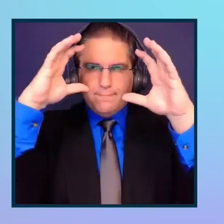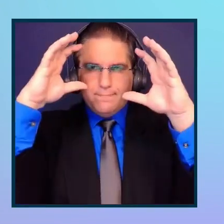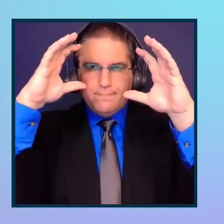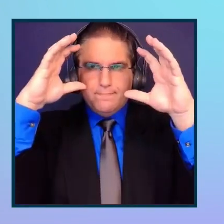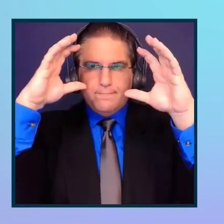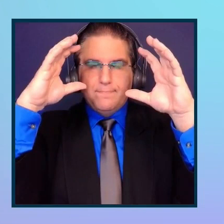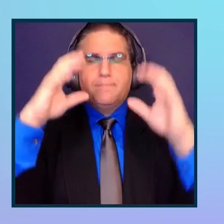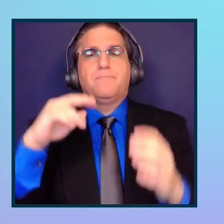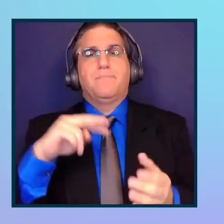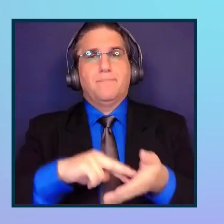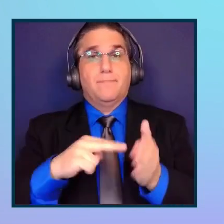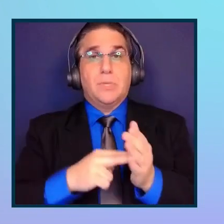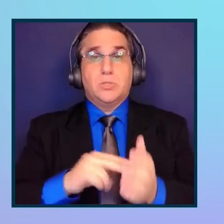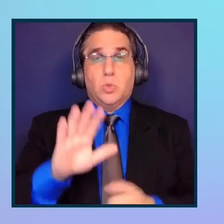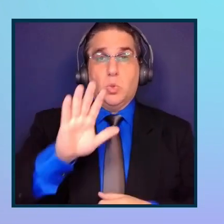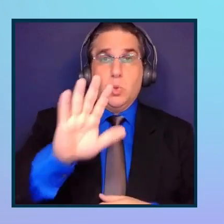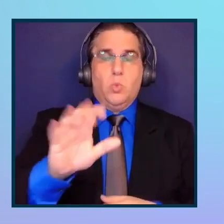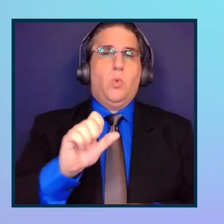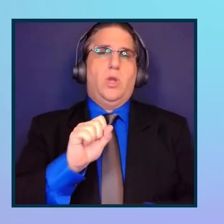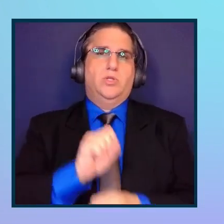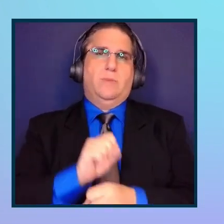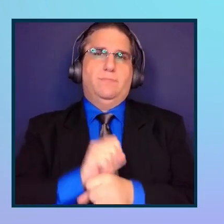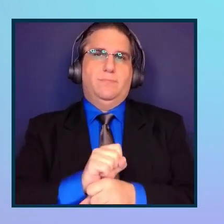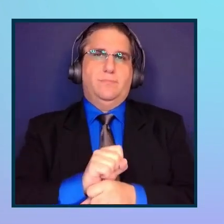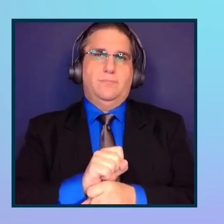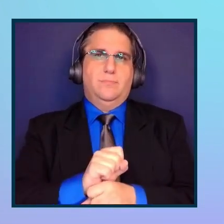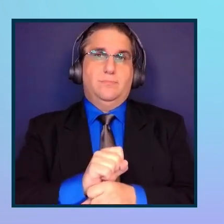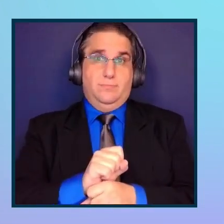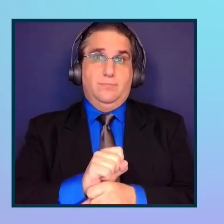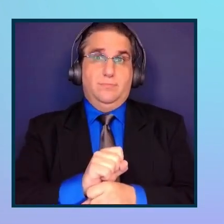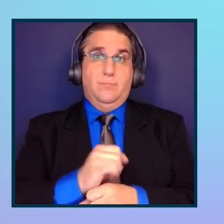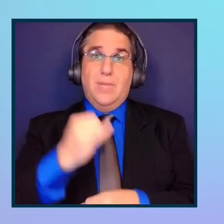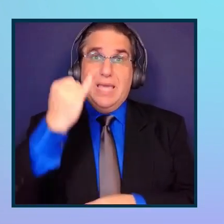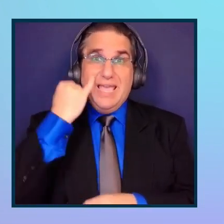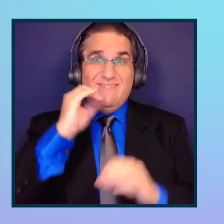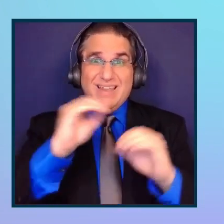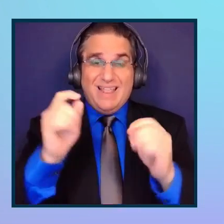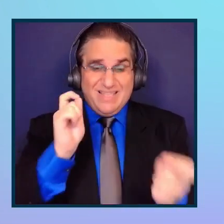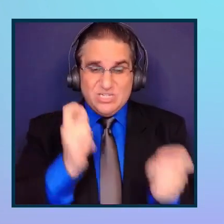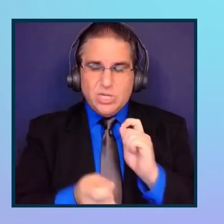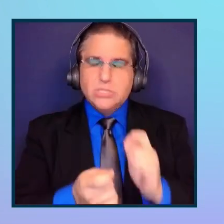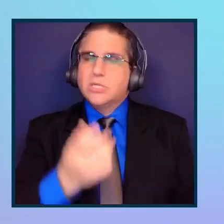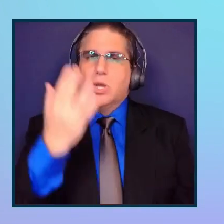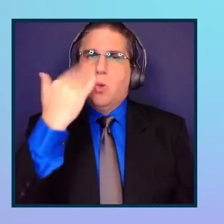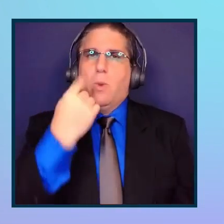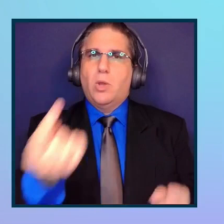That if there is no change happening, why did you come? That the purpose of any project